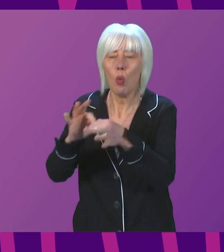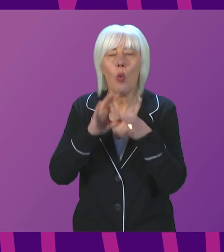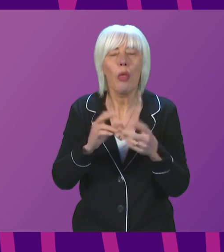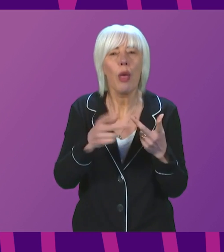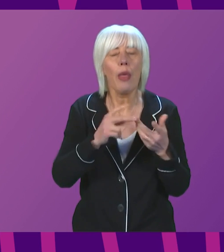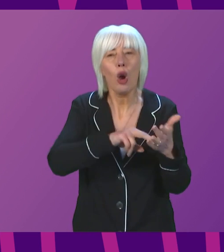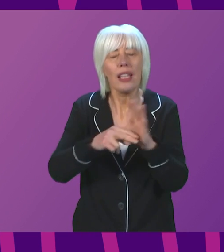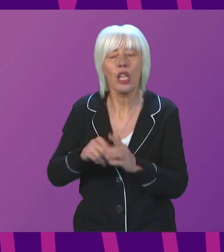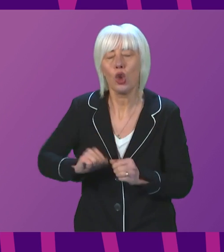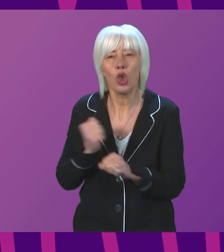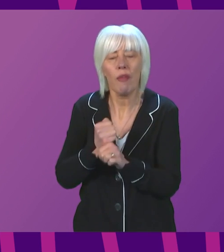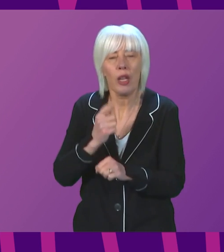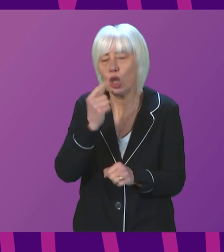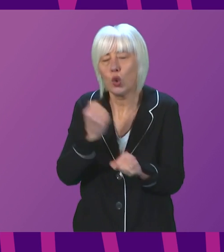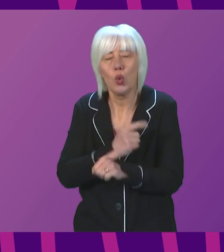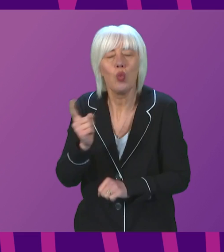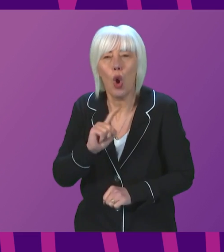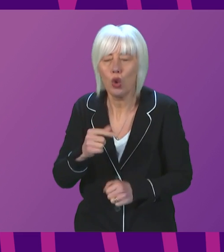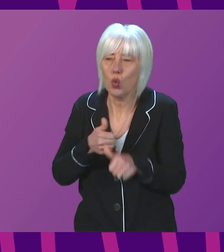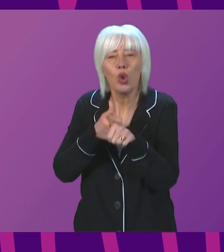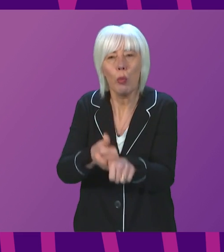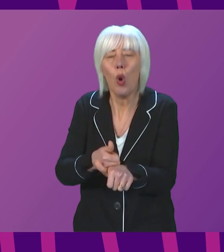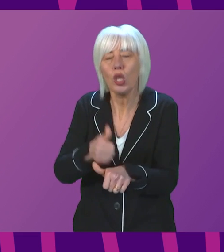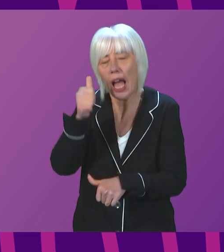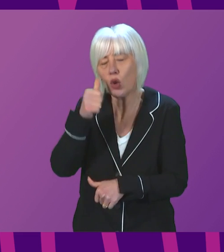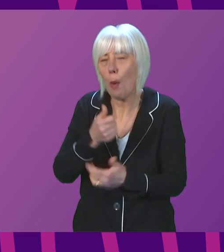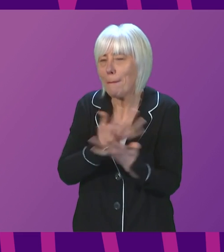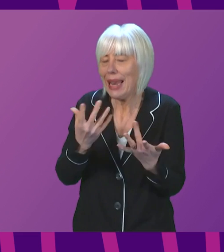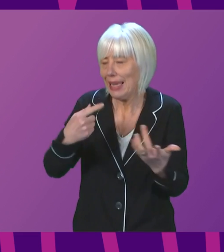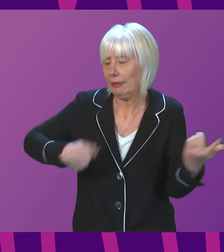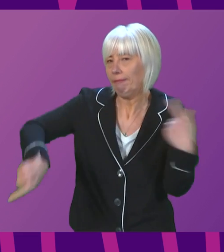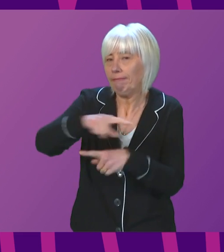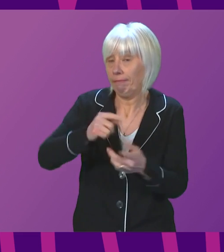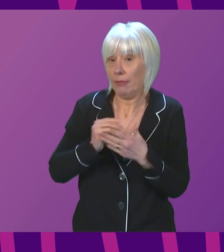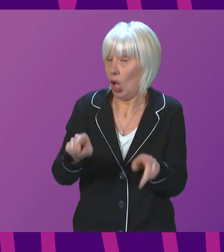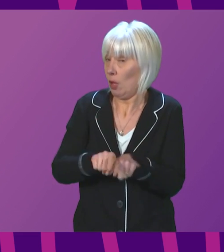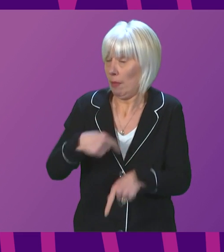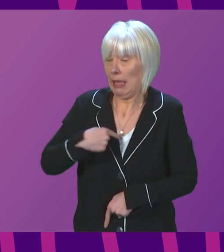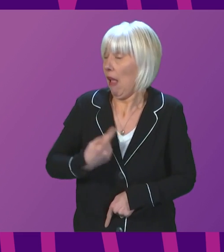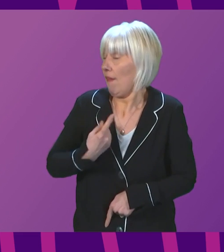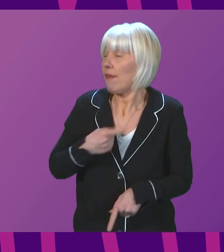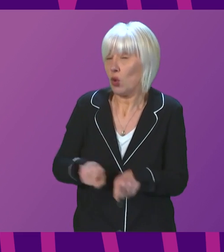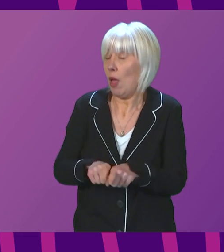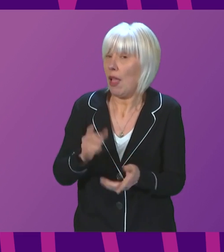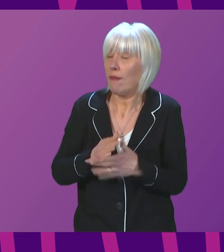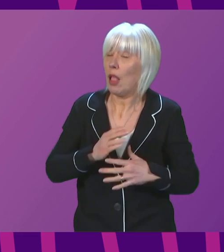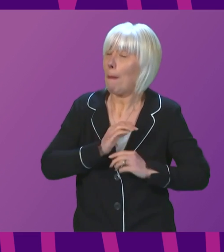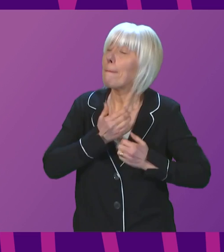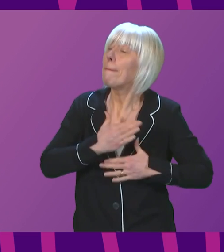can do to support that. I know that many of us, and I include myself, feel passionately that there is still work